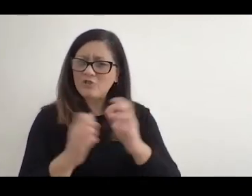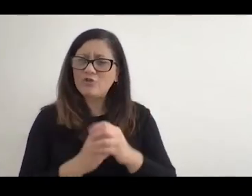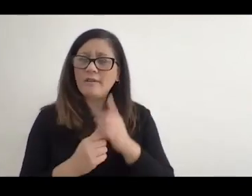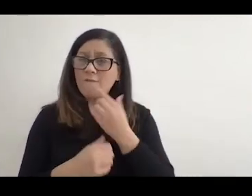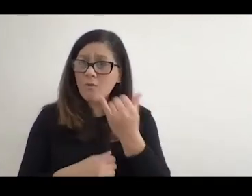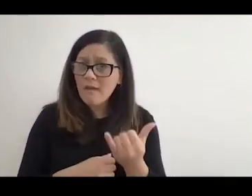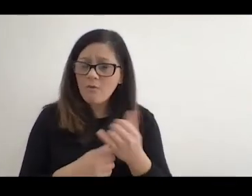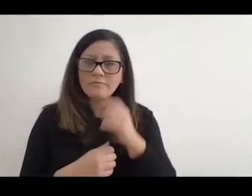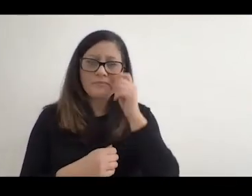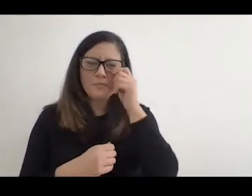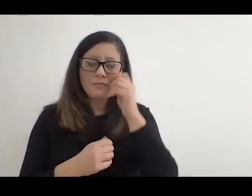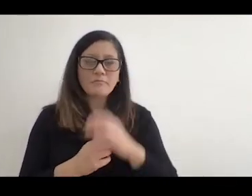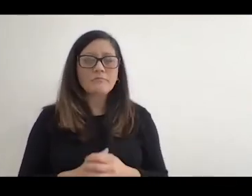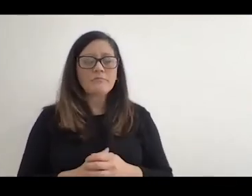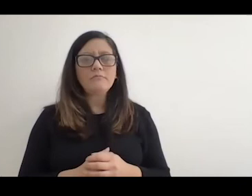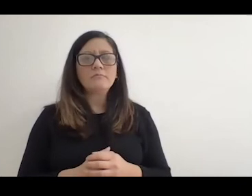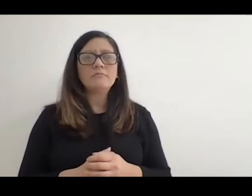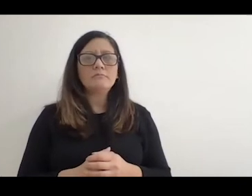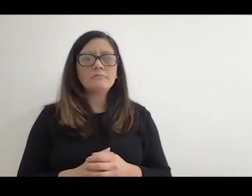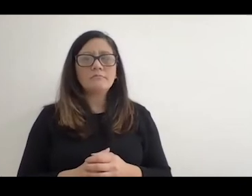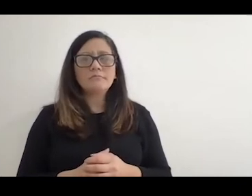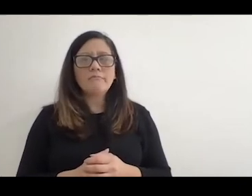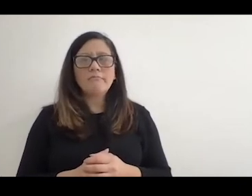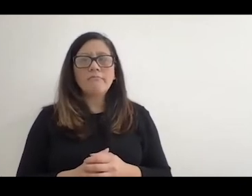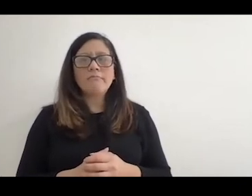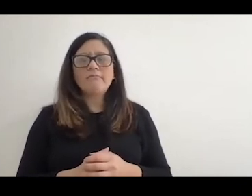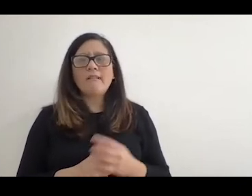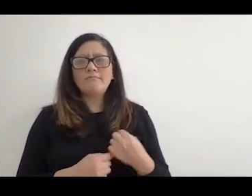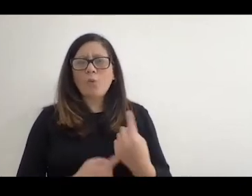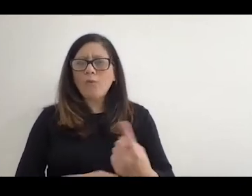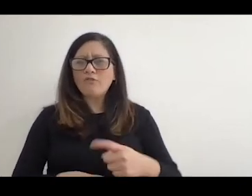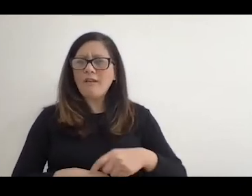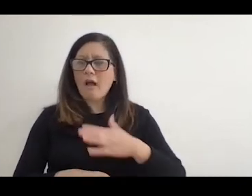Overtime. The work my best practices have